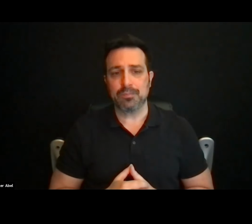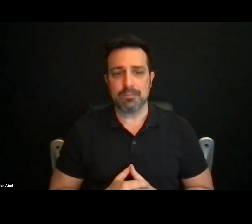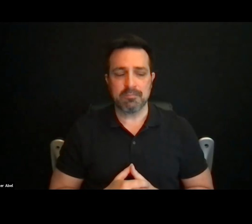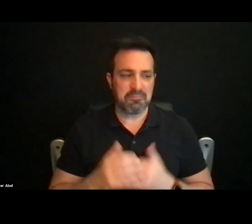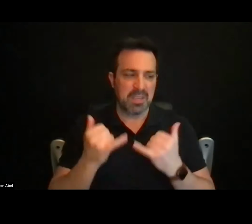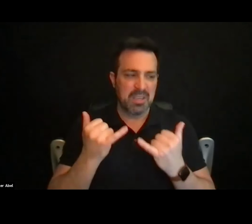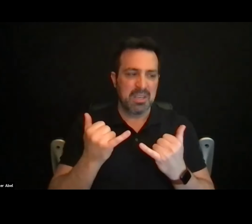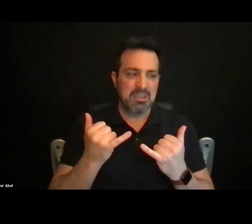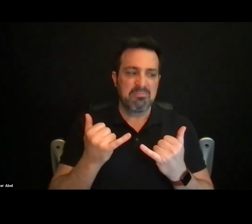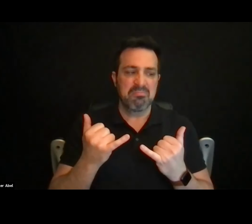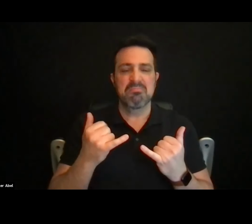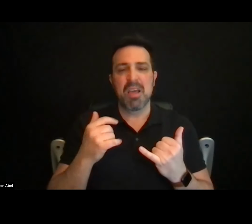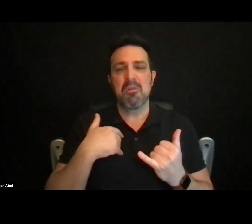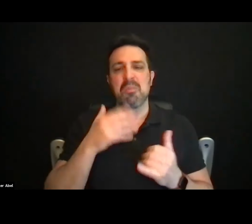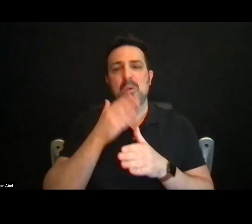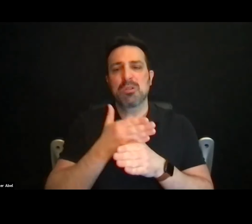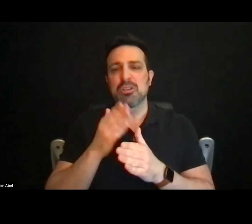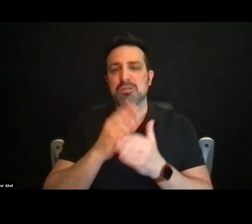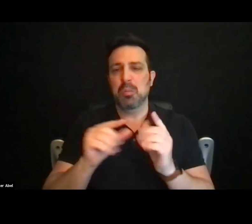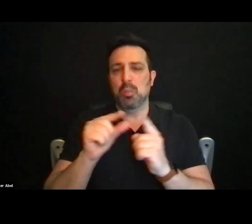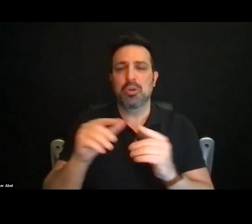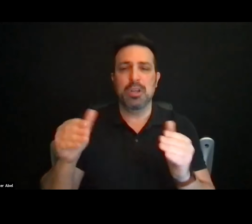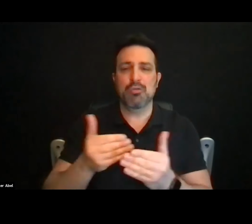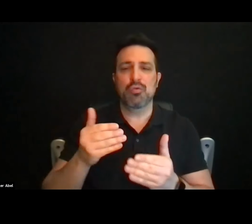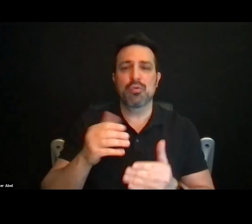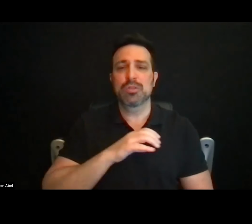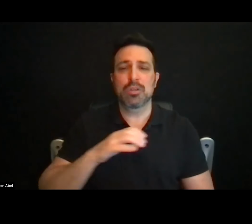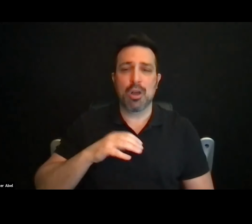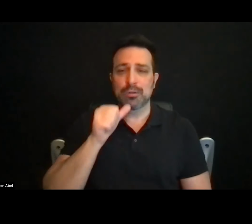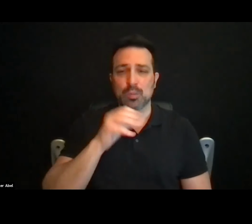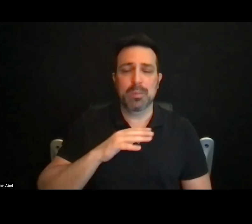equitable. We have so much gratitude for your